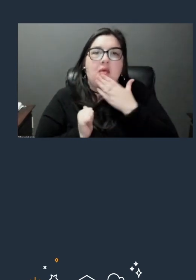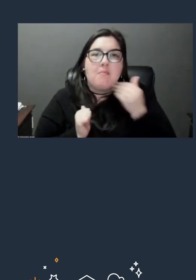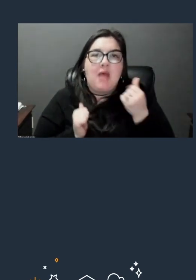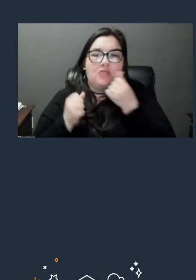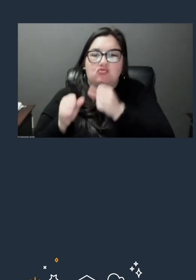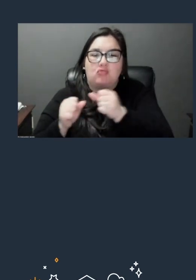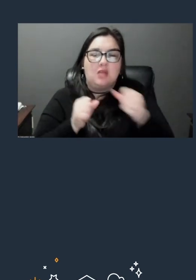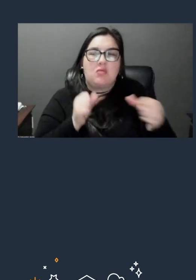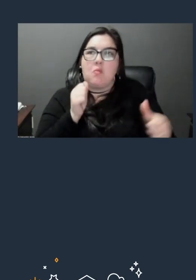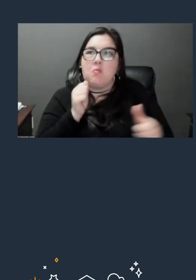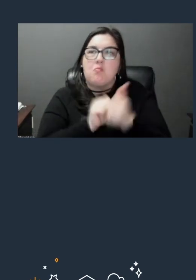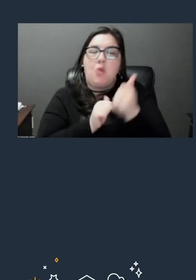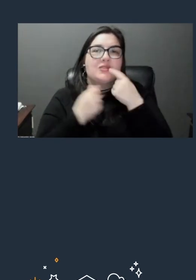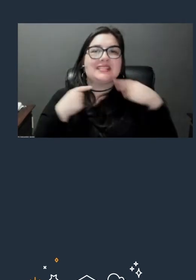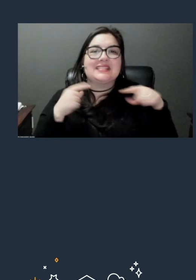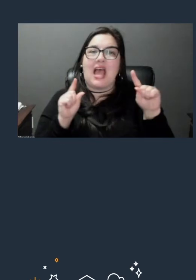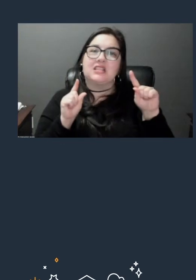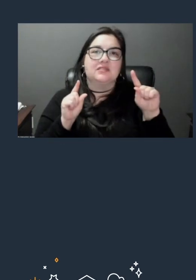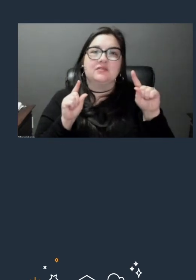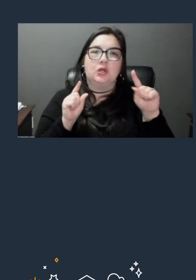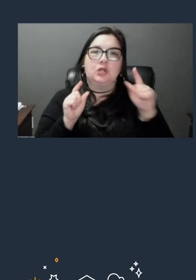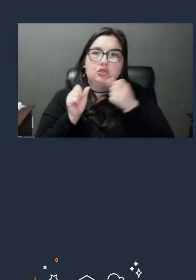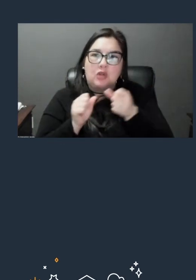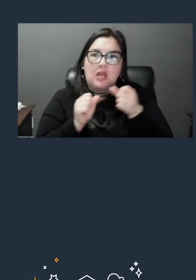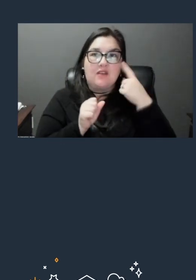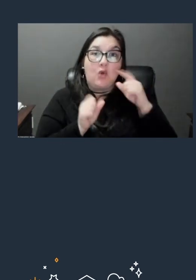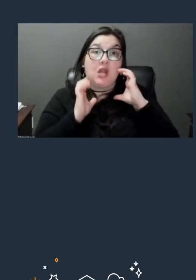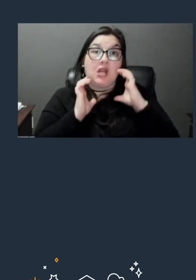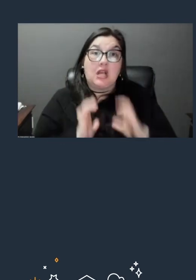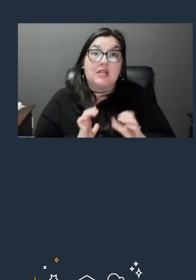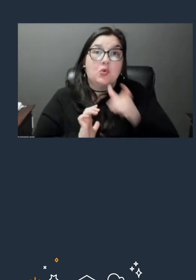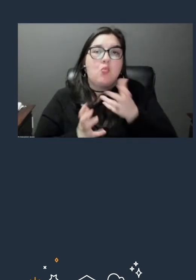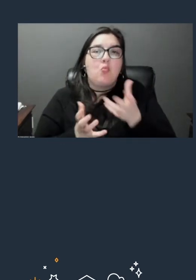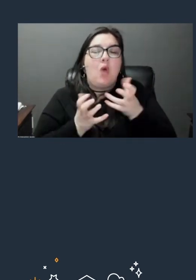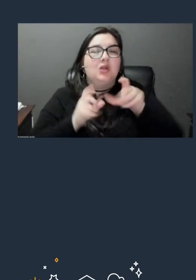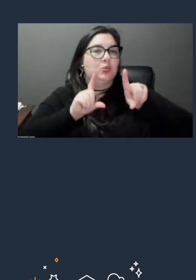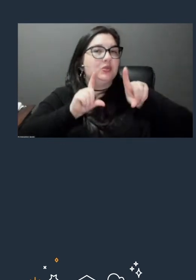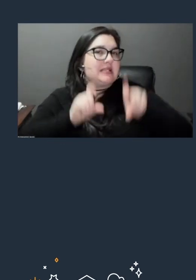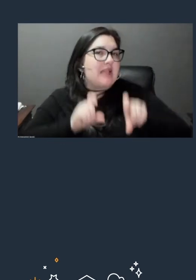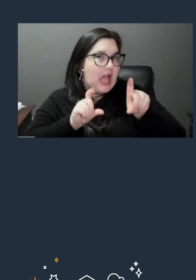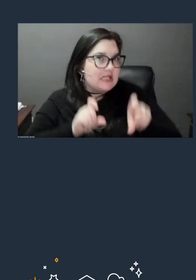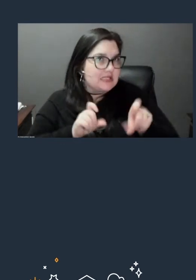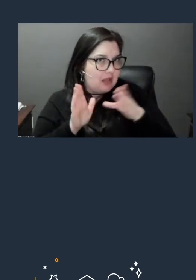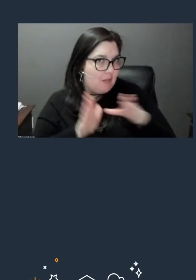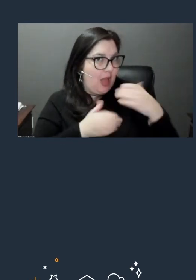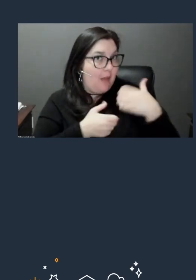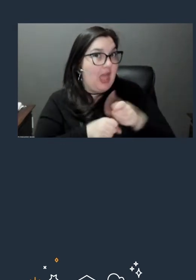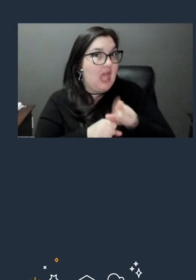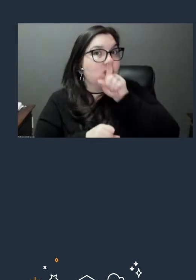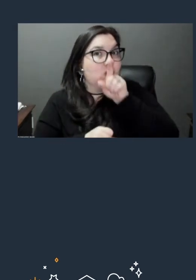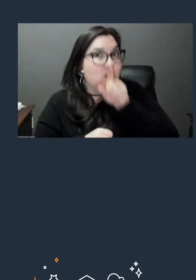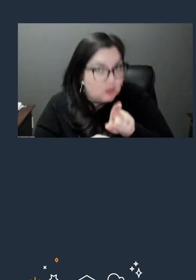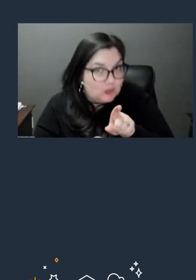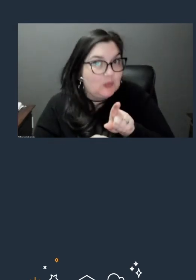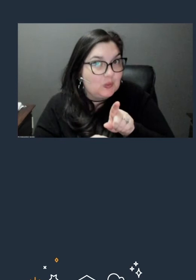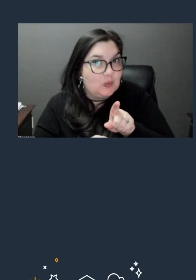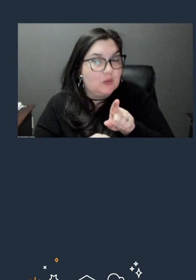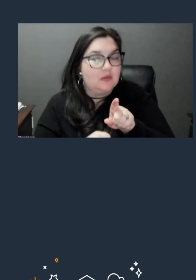for customers who actually wanna test this plan and make sure that, you know, when that day that they're hoping never comes,